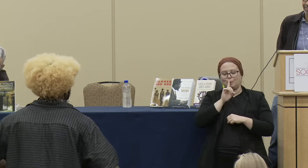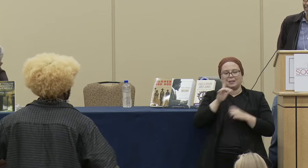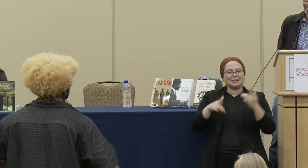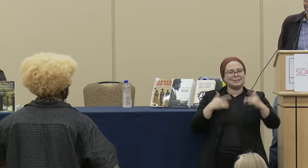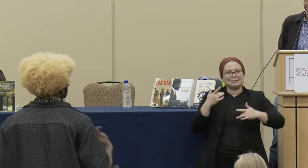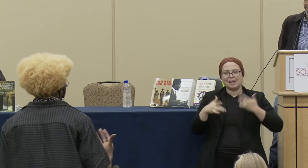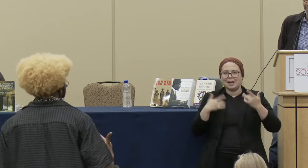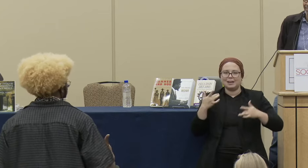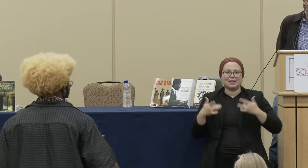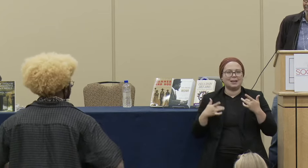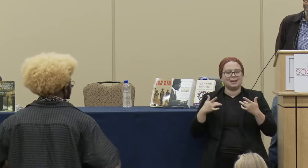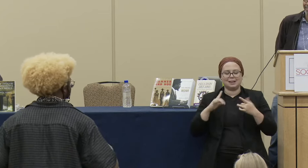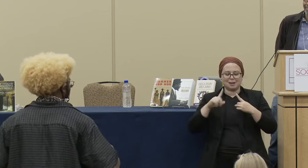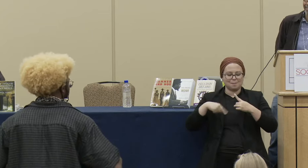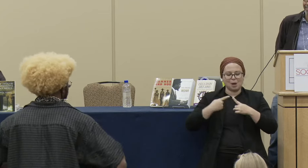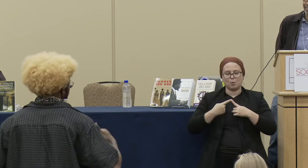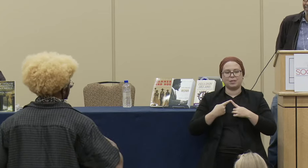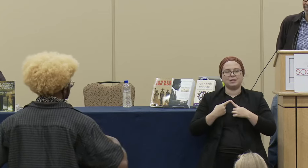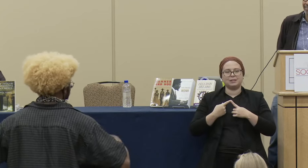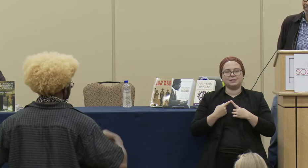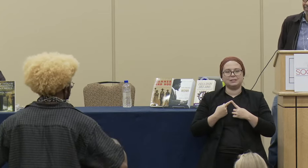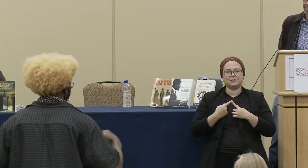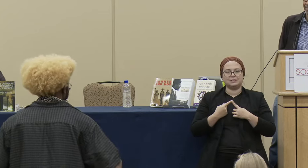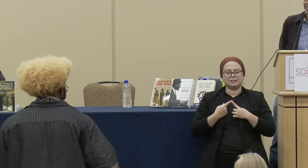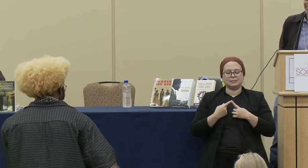James and the revolution, wow . So, I'm just so excited about